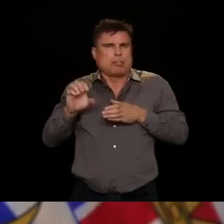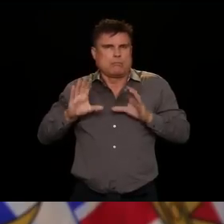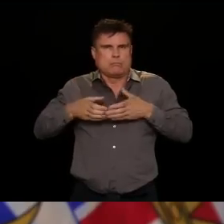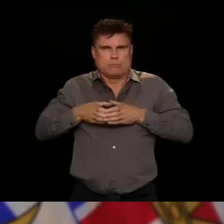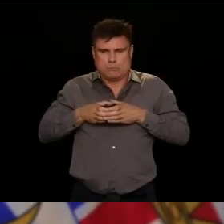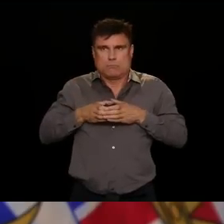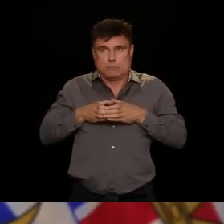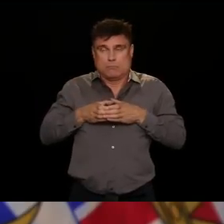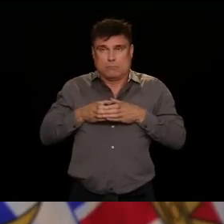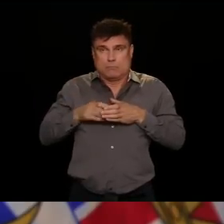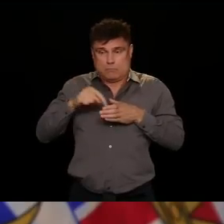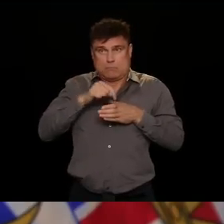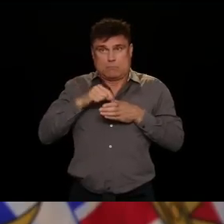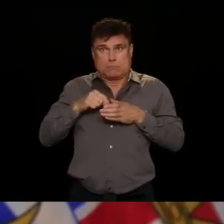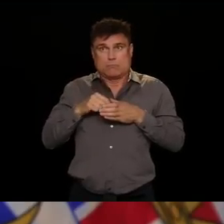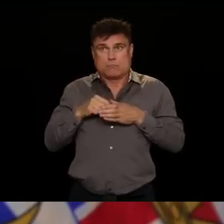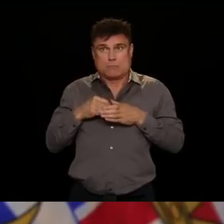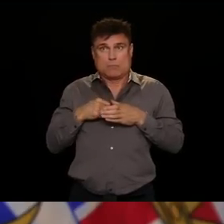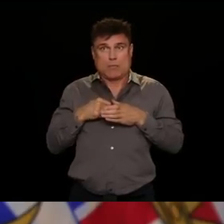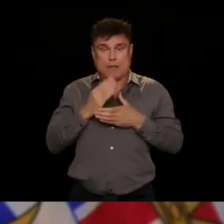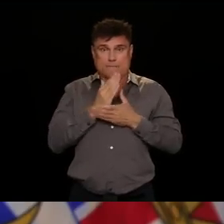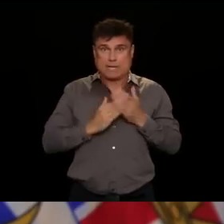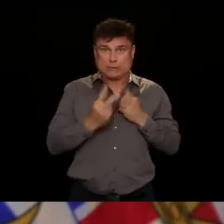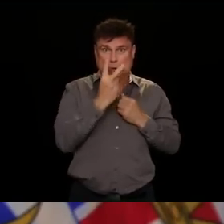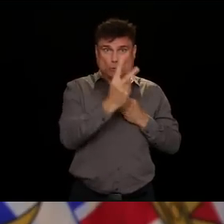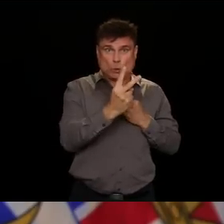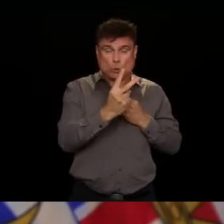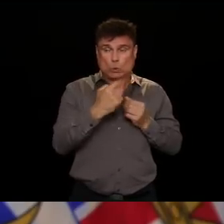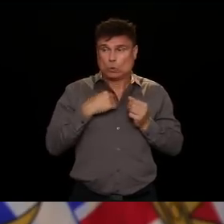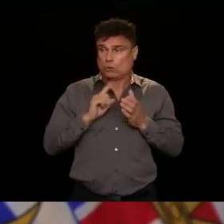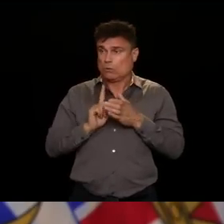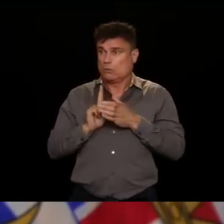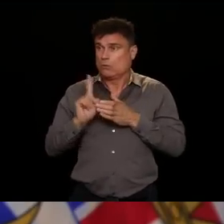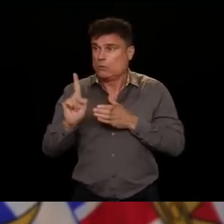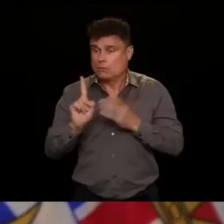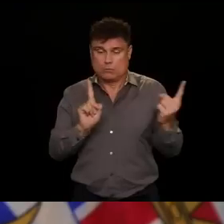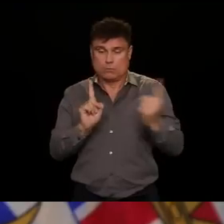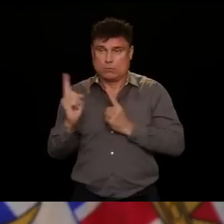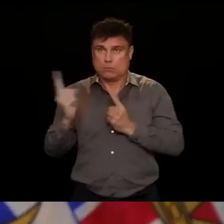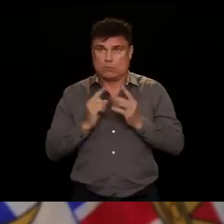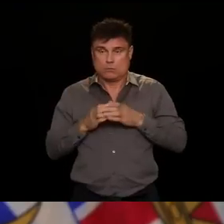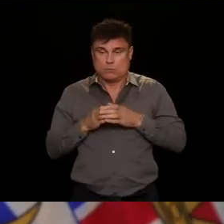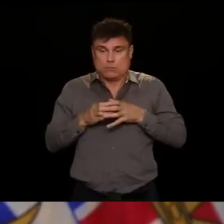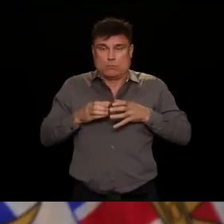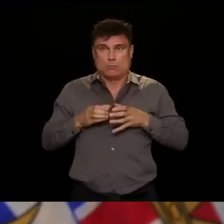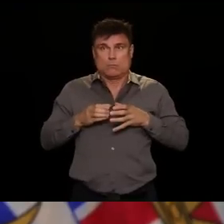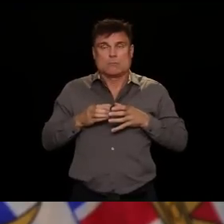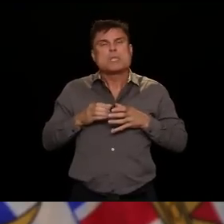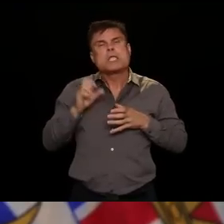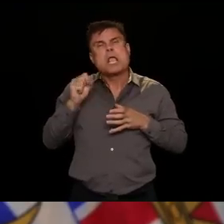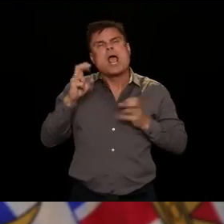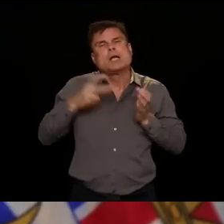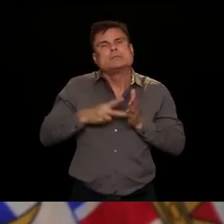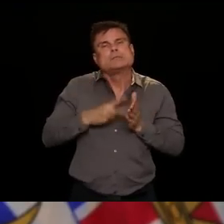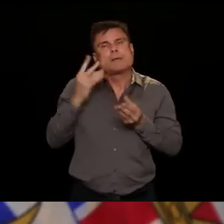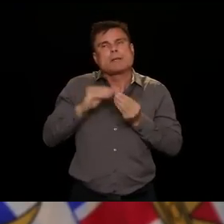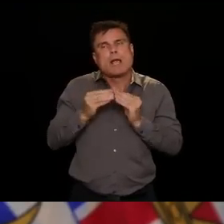Where are we at now in terms of troubles? Can people expand them to see more family or friends that they may not have been able